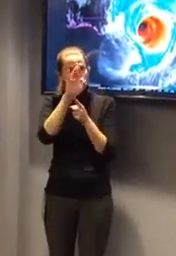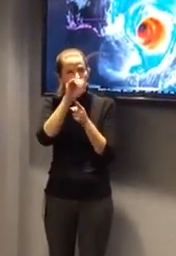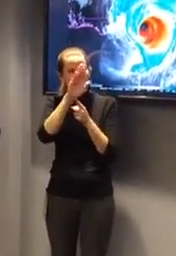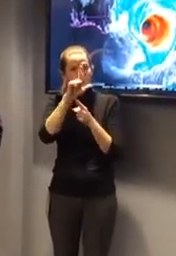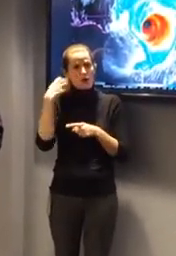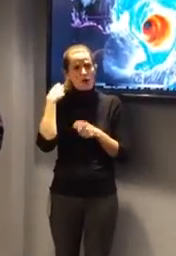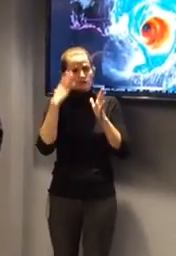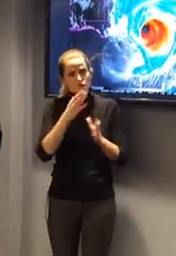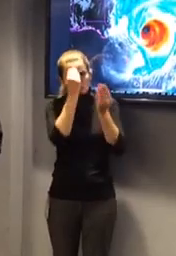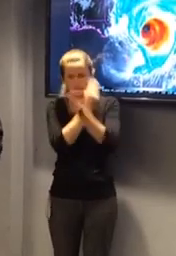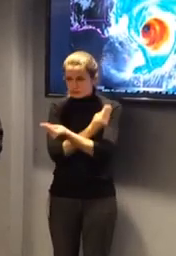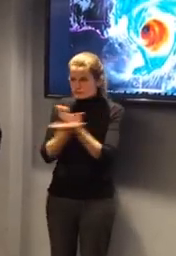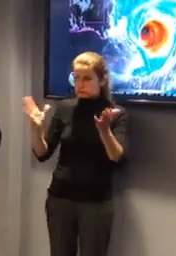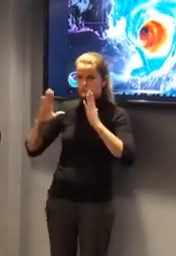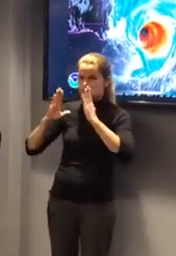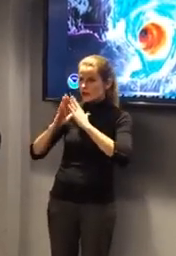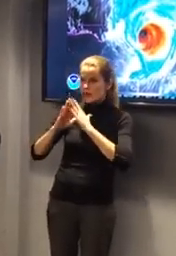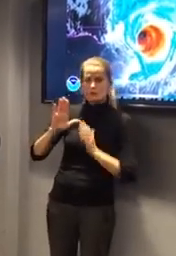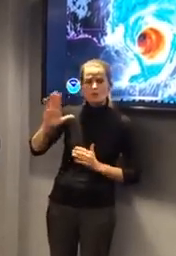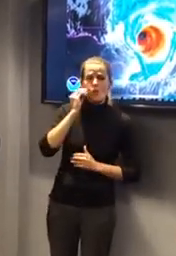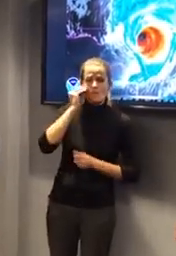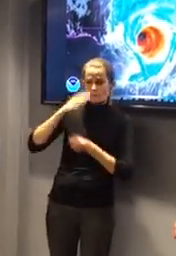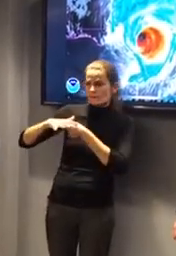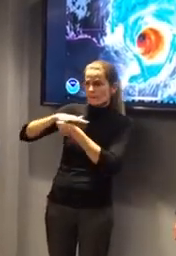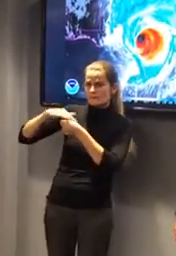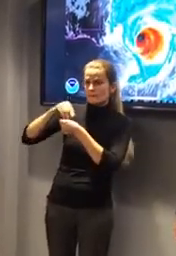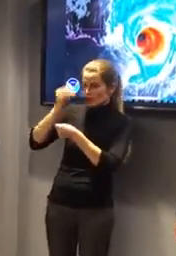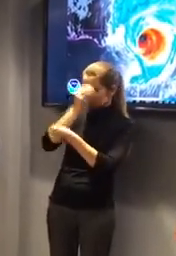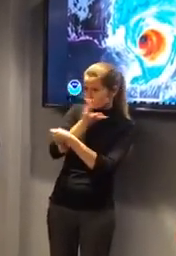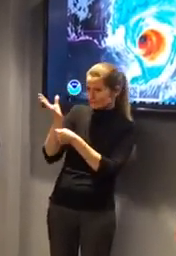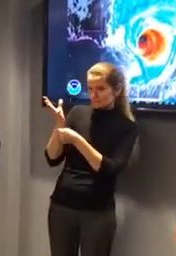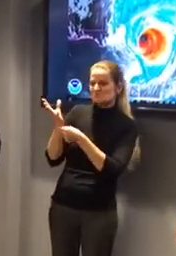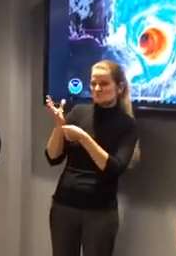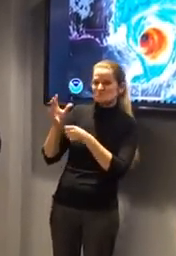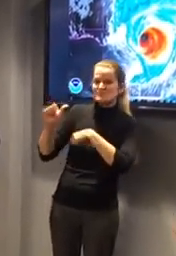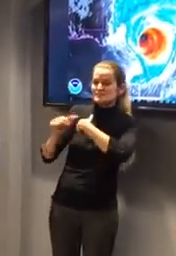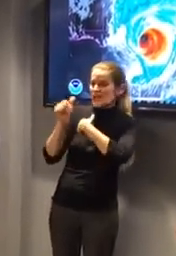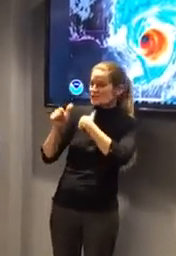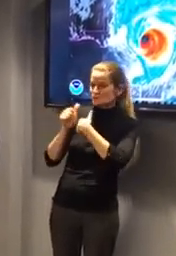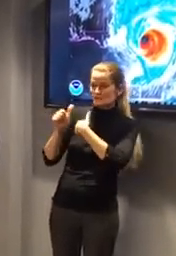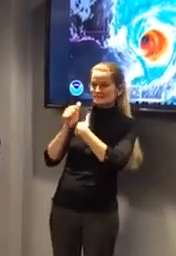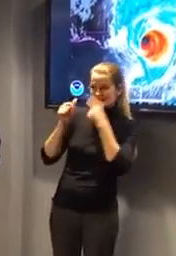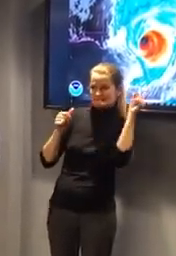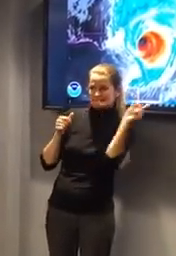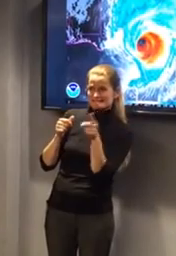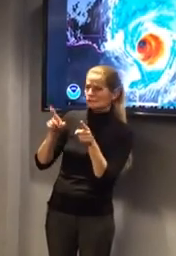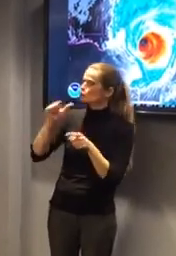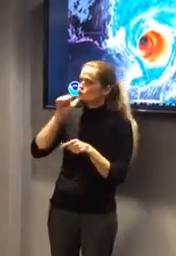road immediately and we need to have that space available for responders to get in there and do their jobs. Absolutely, good advice.